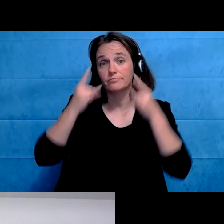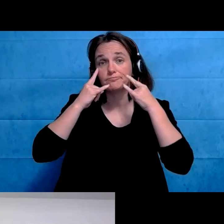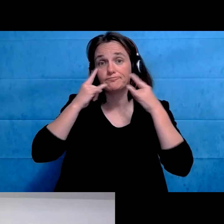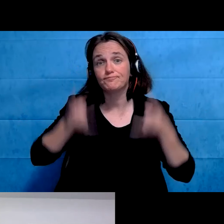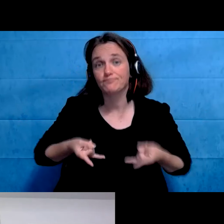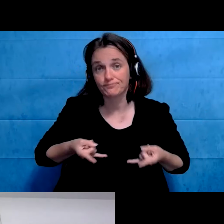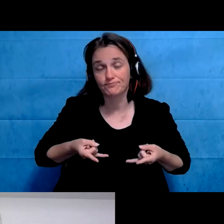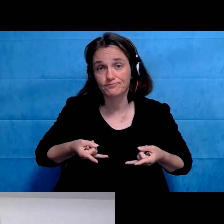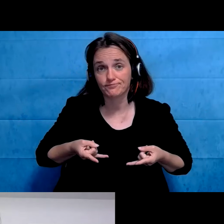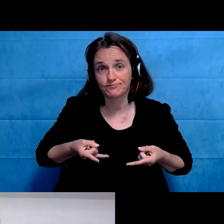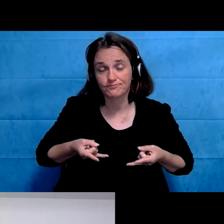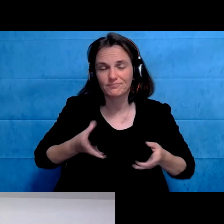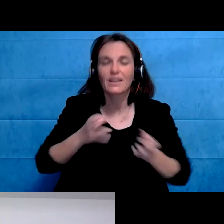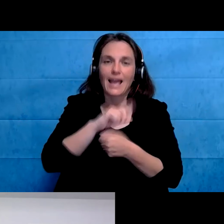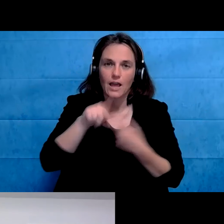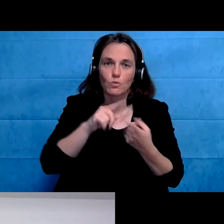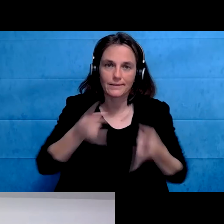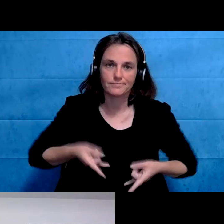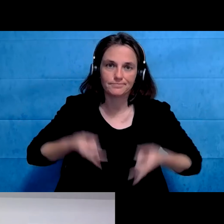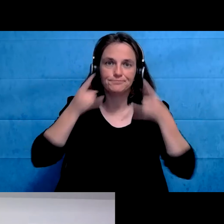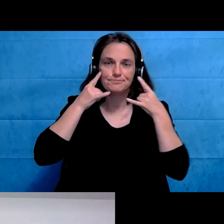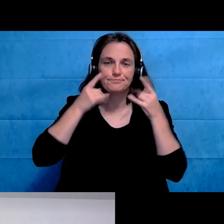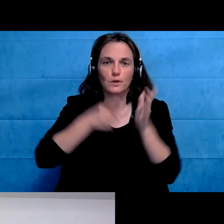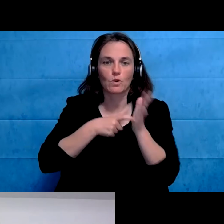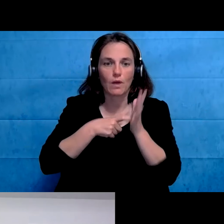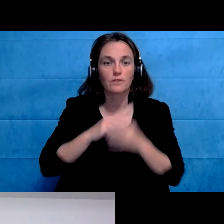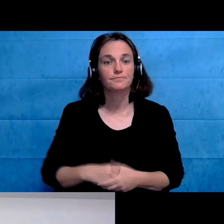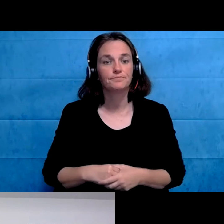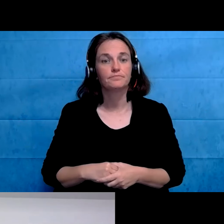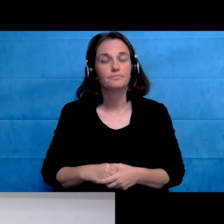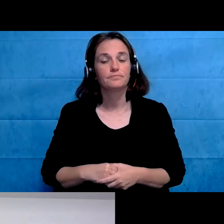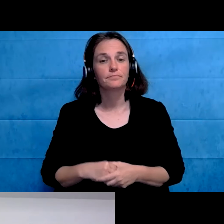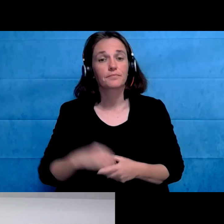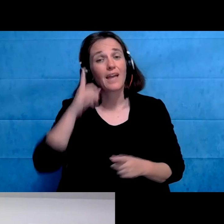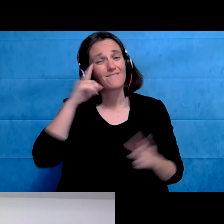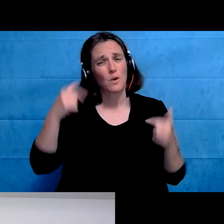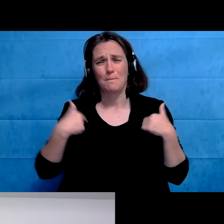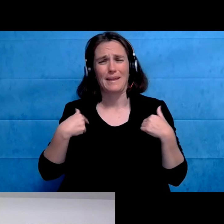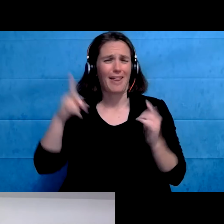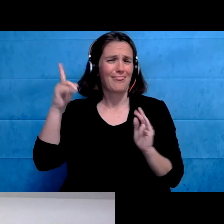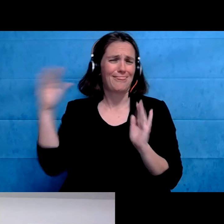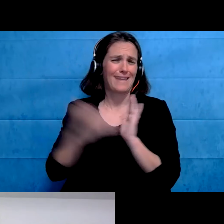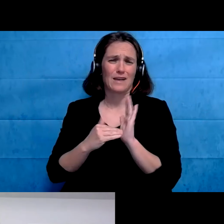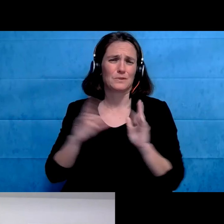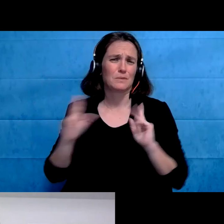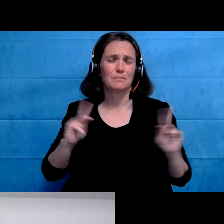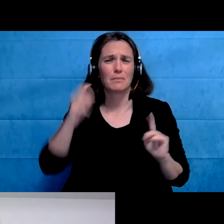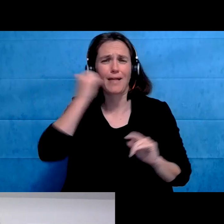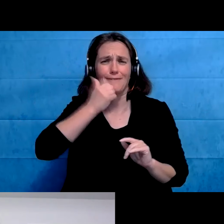and then once again require it. For me, thousands of people every day are still getting COVID.